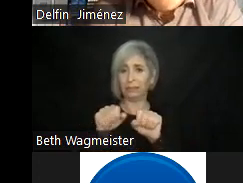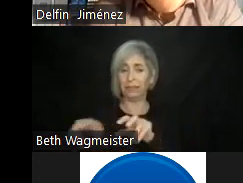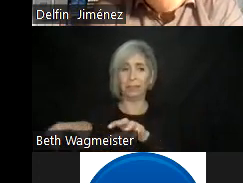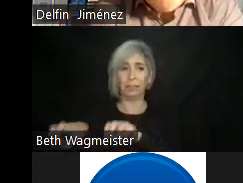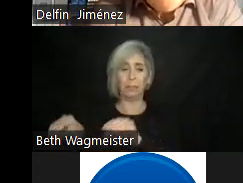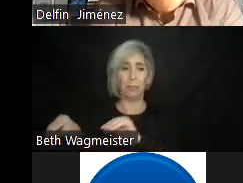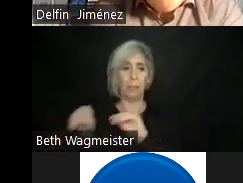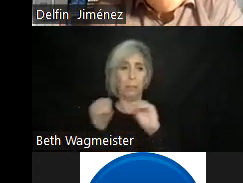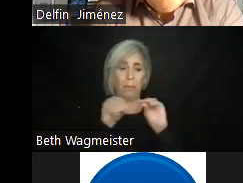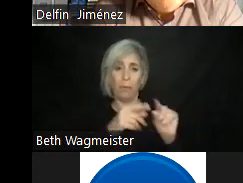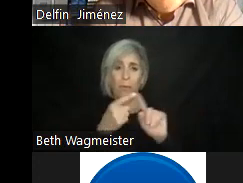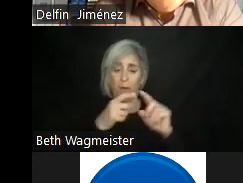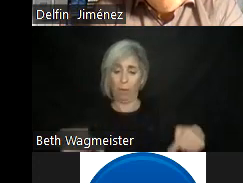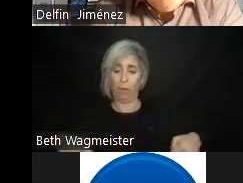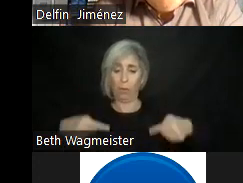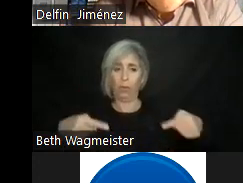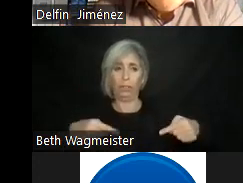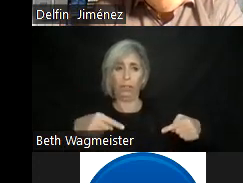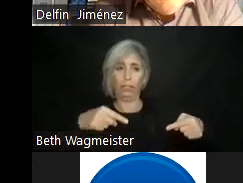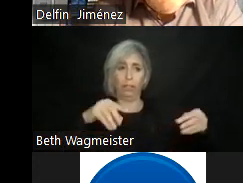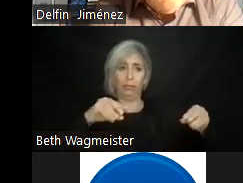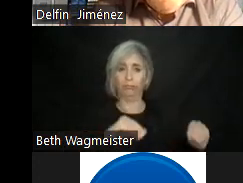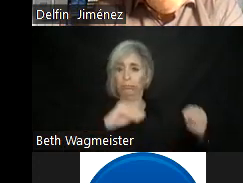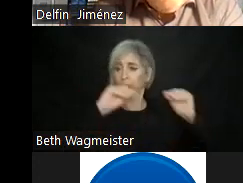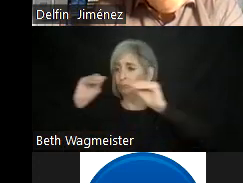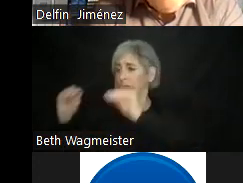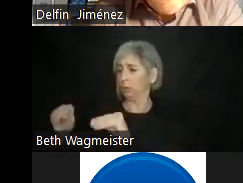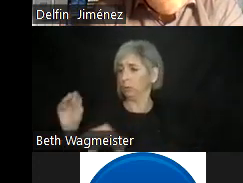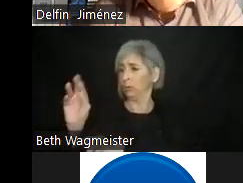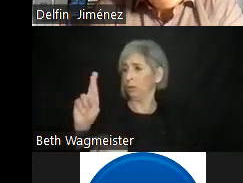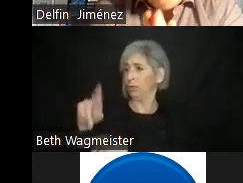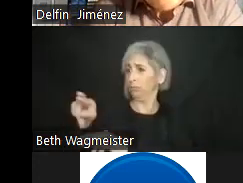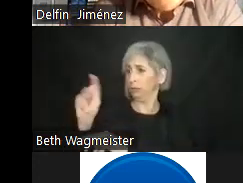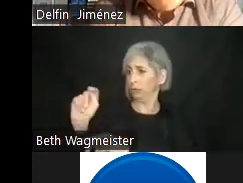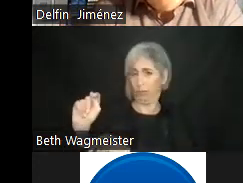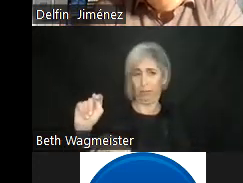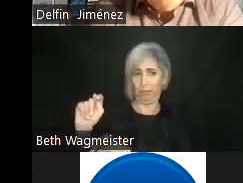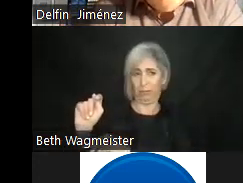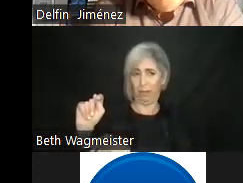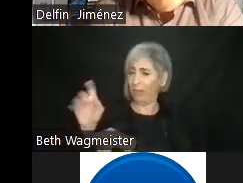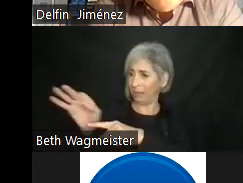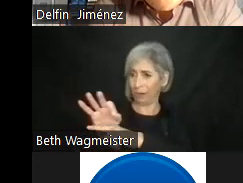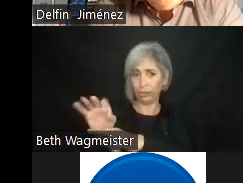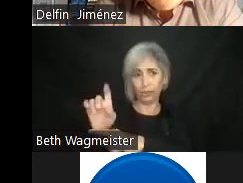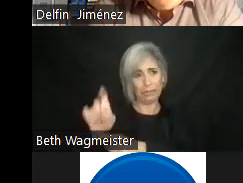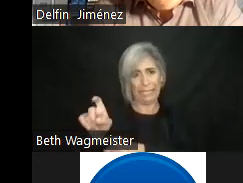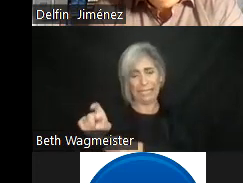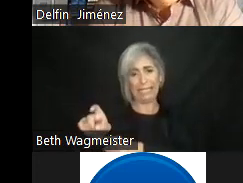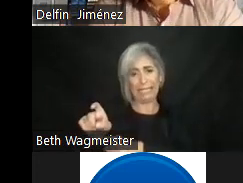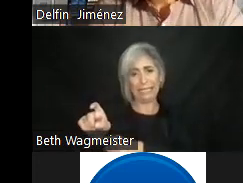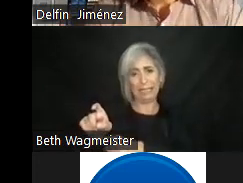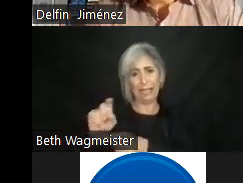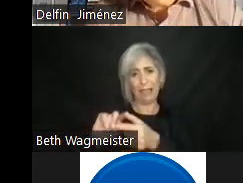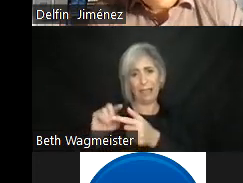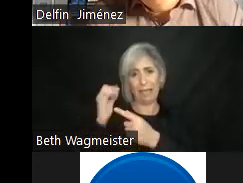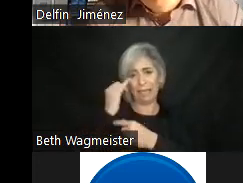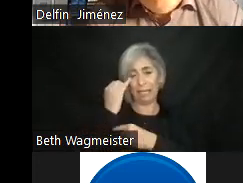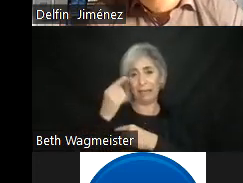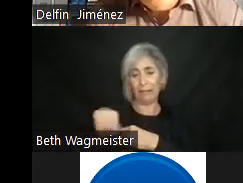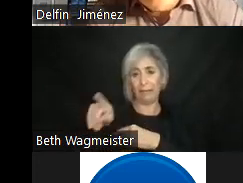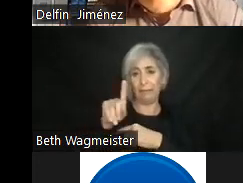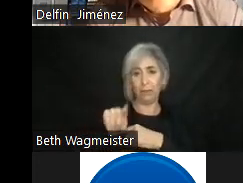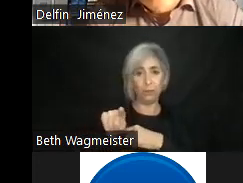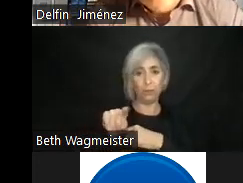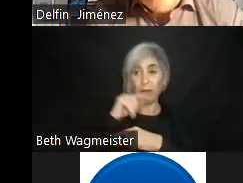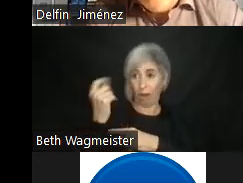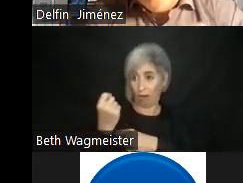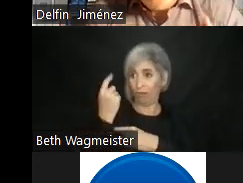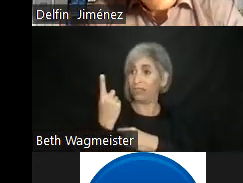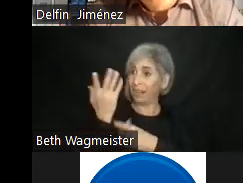toilet. This is the need. This is the functional requirement. And then if you understand clearly